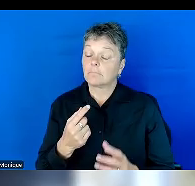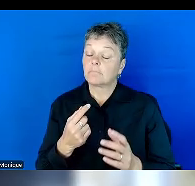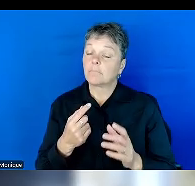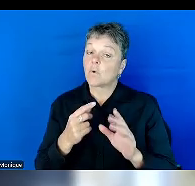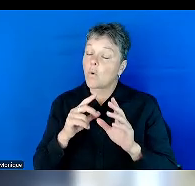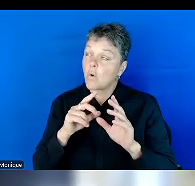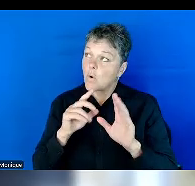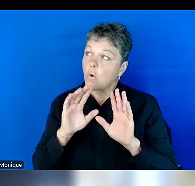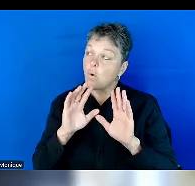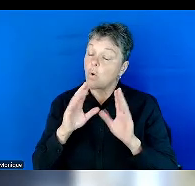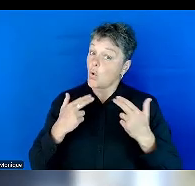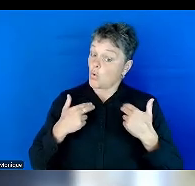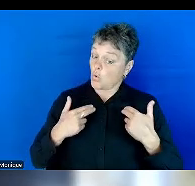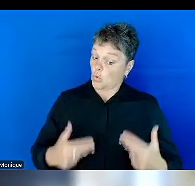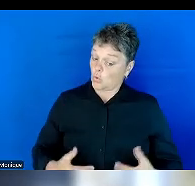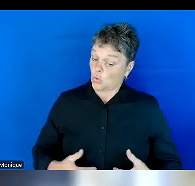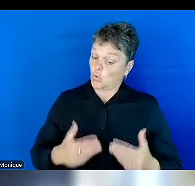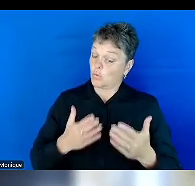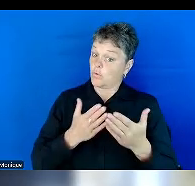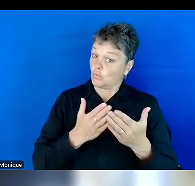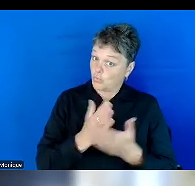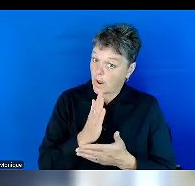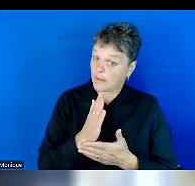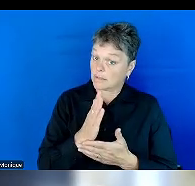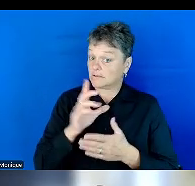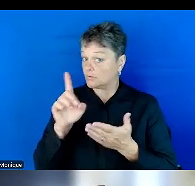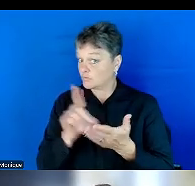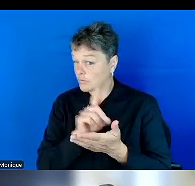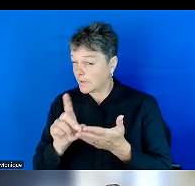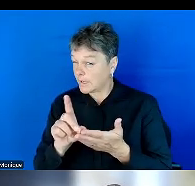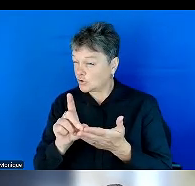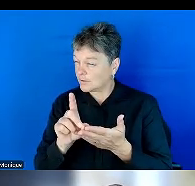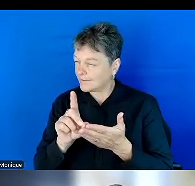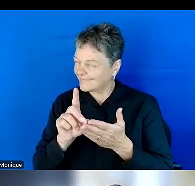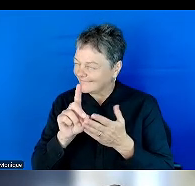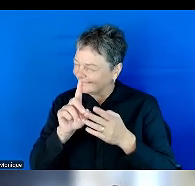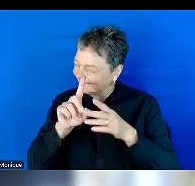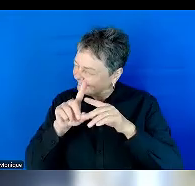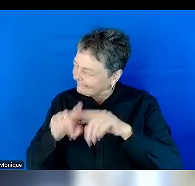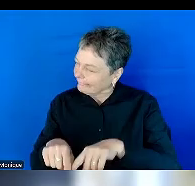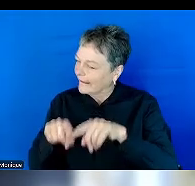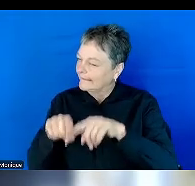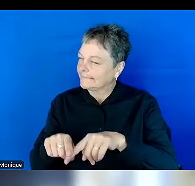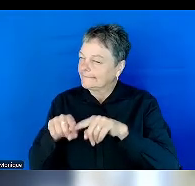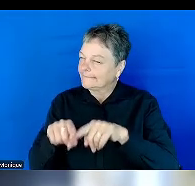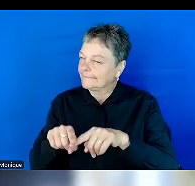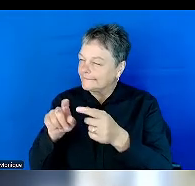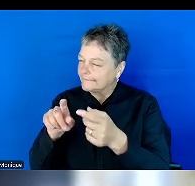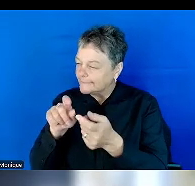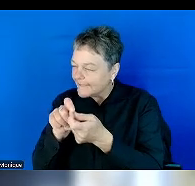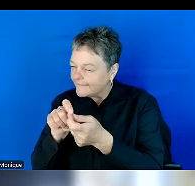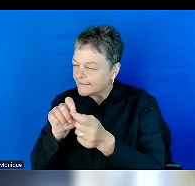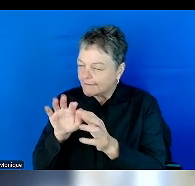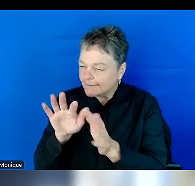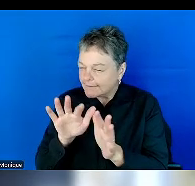discrimination in very select areas. Uh that means that we we unfortunately don't uh cannot